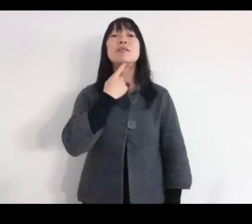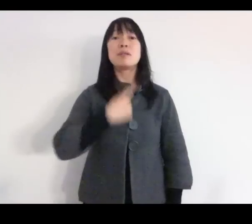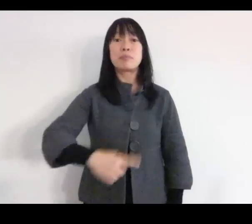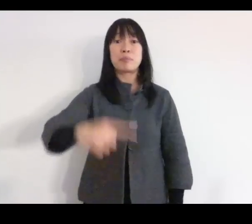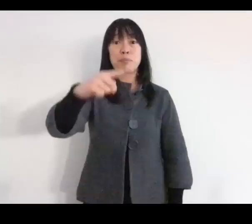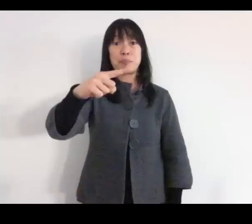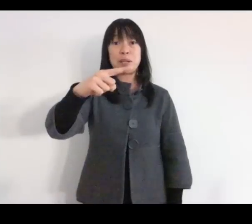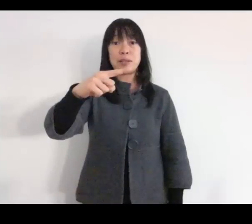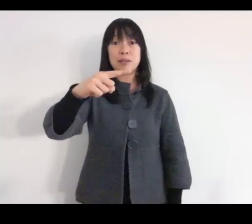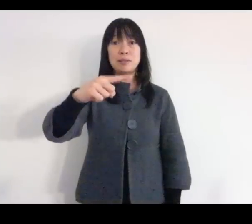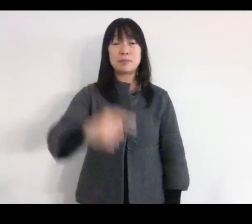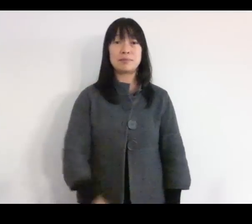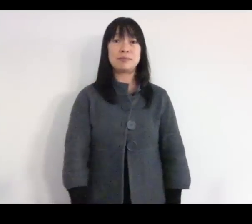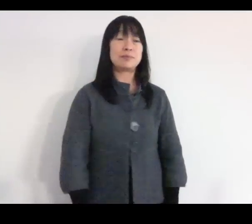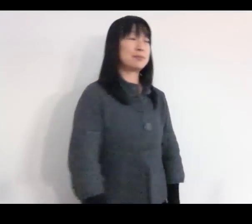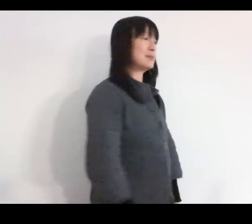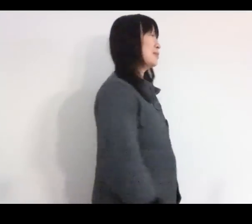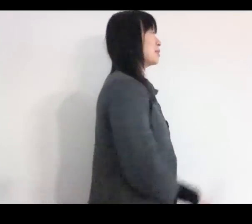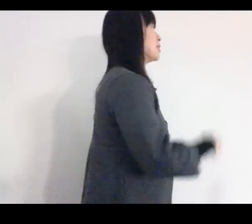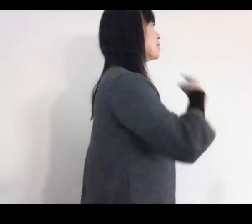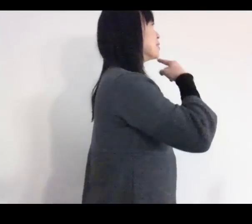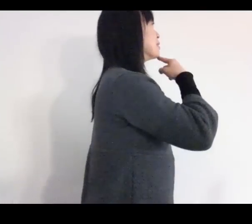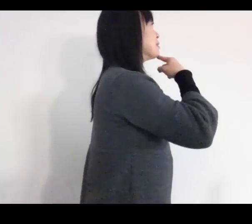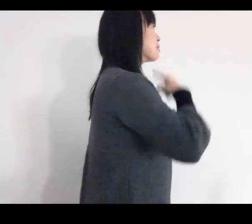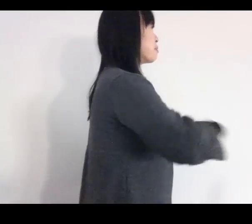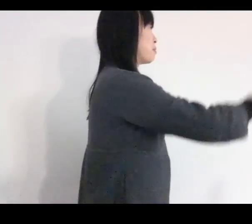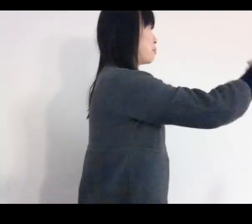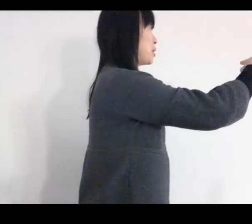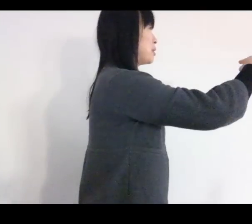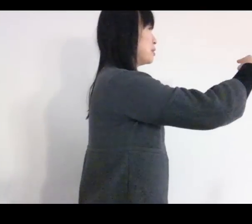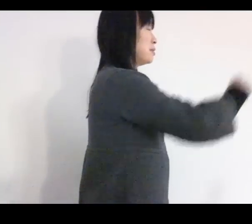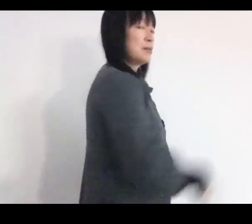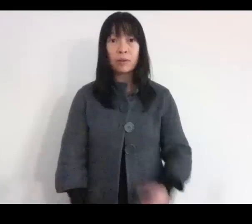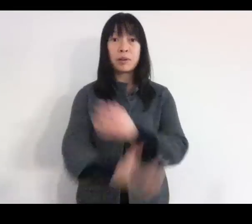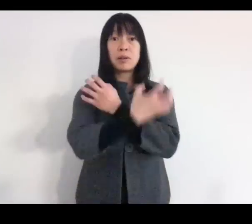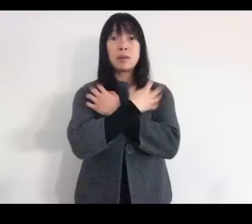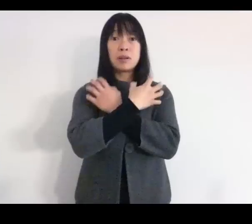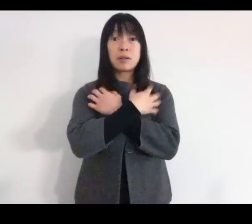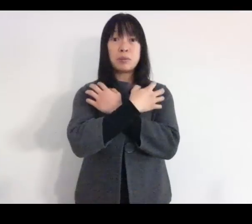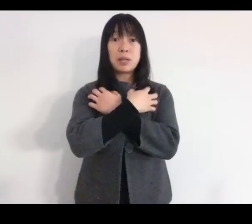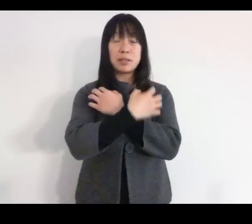PELICAN KOALA